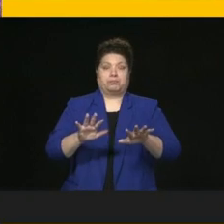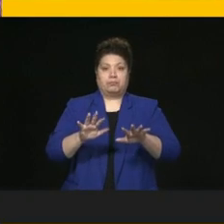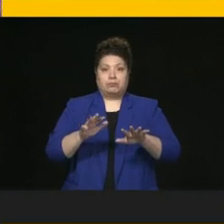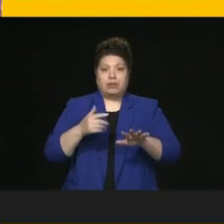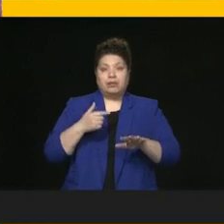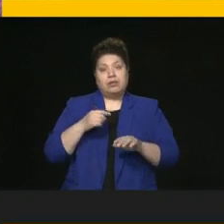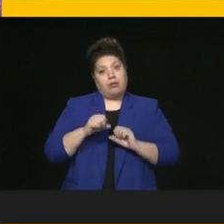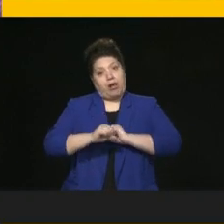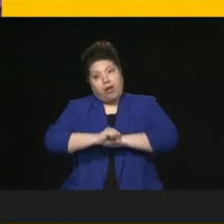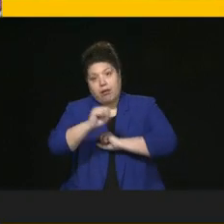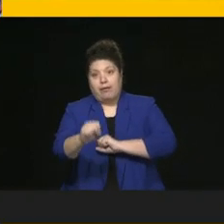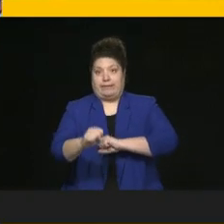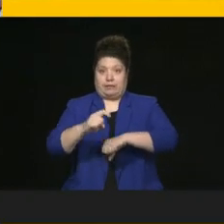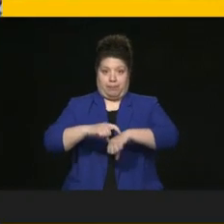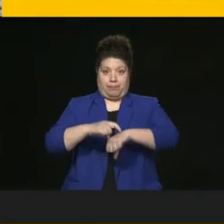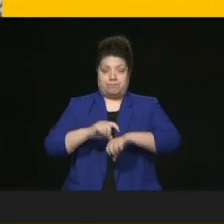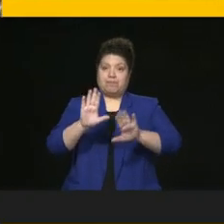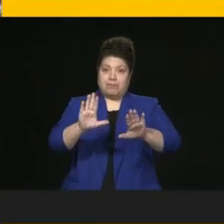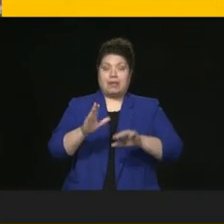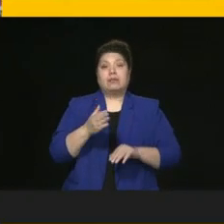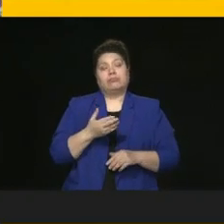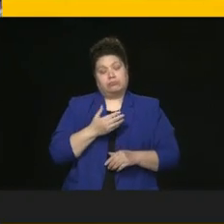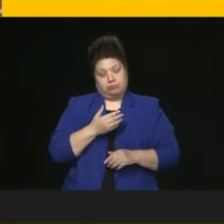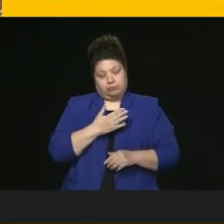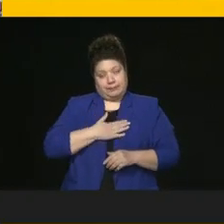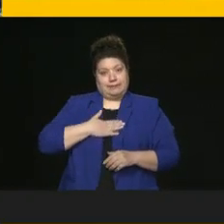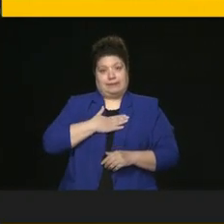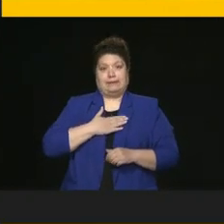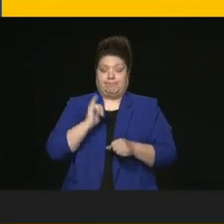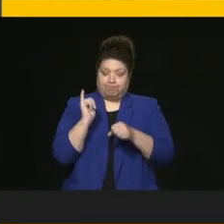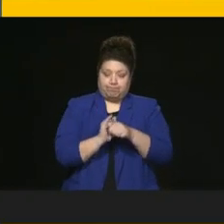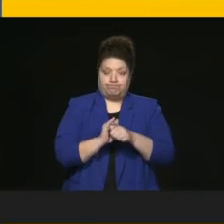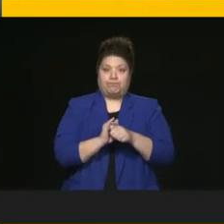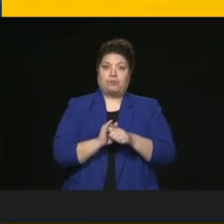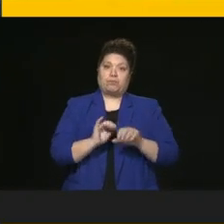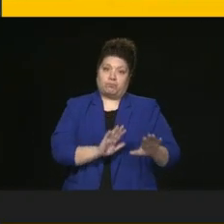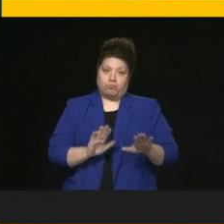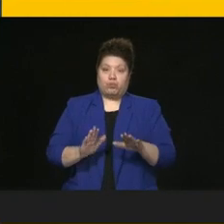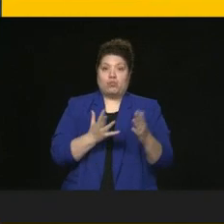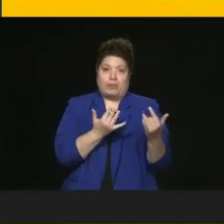OUR PROGRESS. SO LET'S MAINTAIN OUR COLLECTIVE RESOLVE AND CRUSH THIS CURVE.